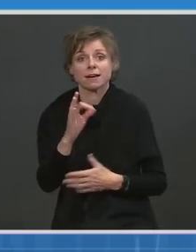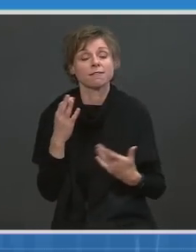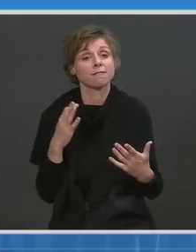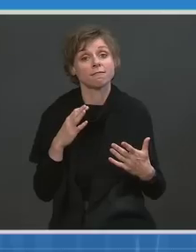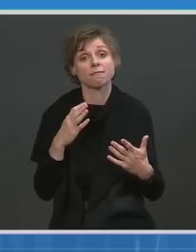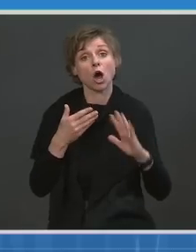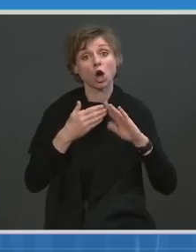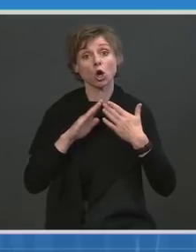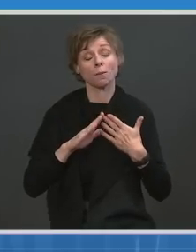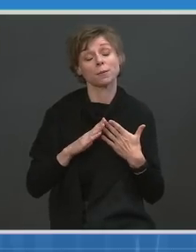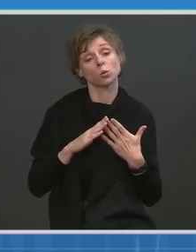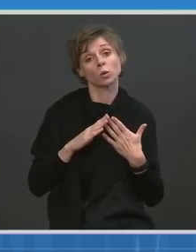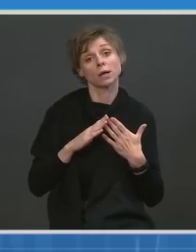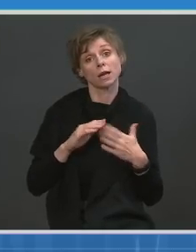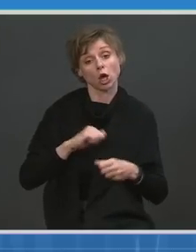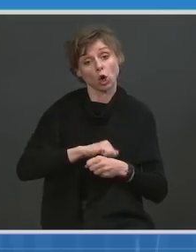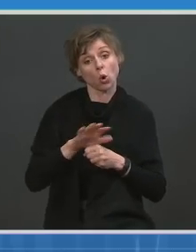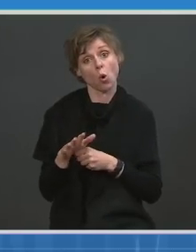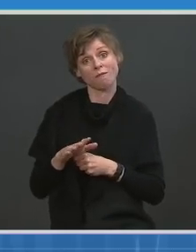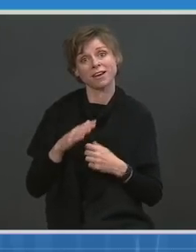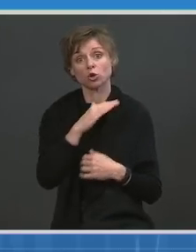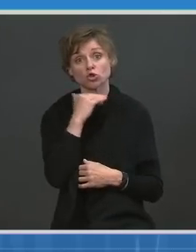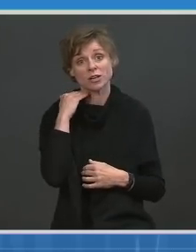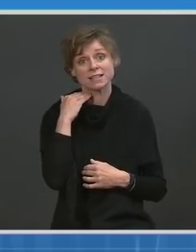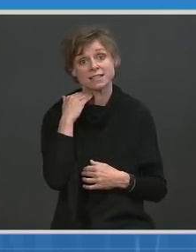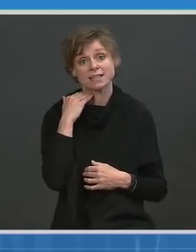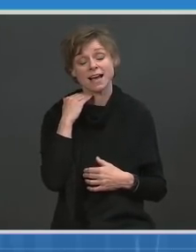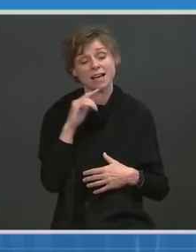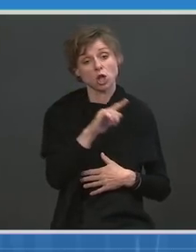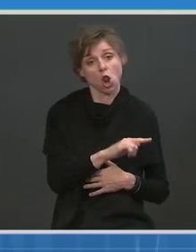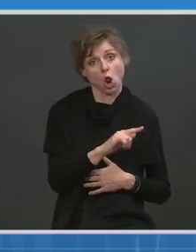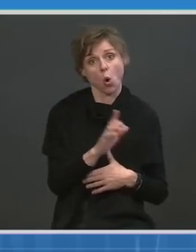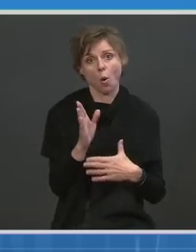medi- -- intermediate -- low, moderate, substantial, or high.